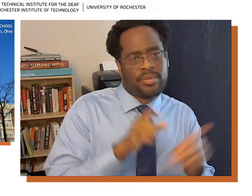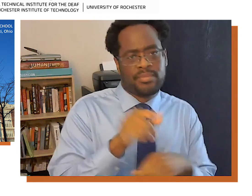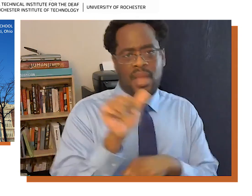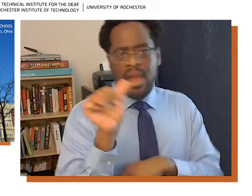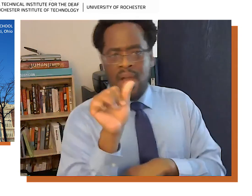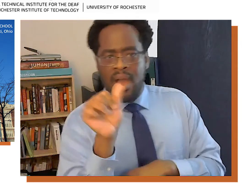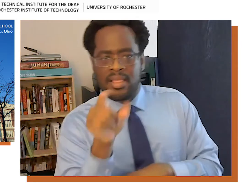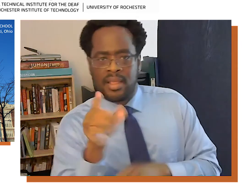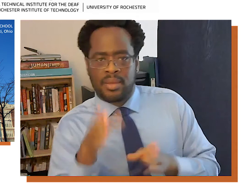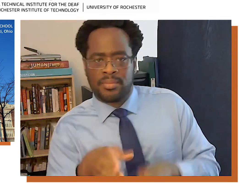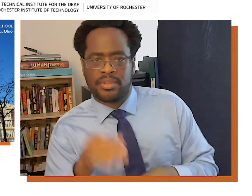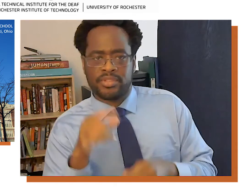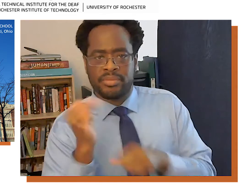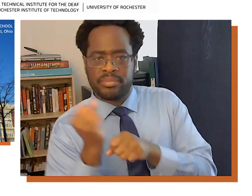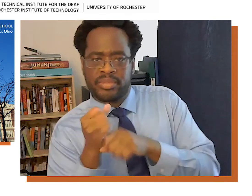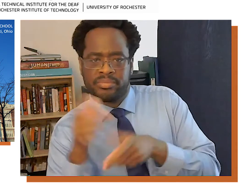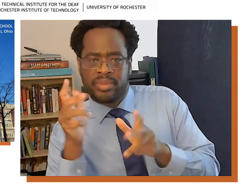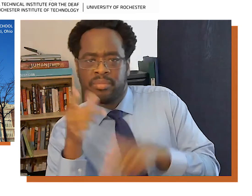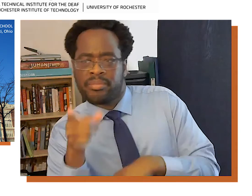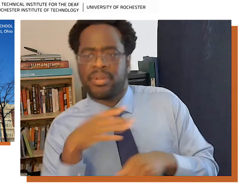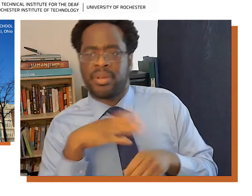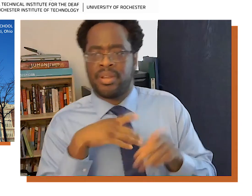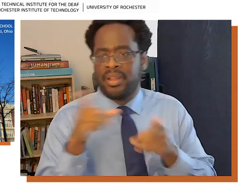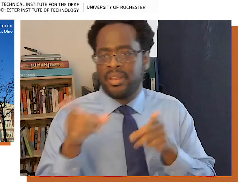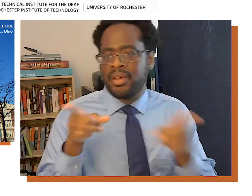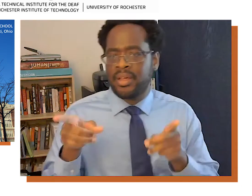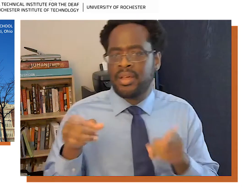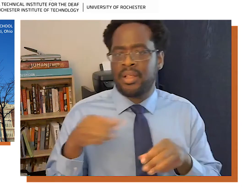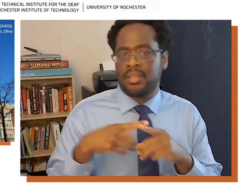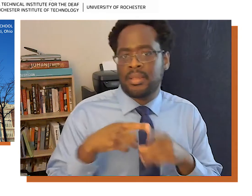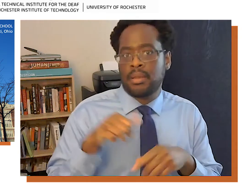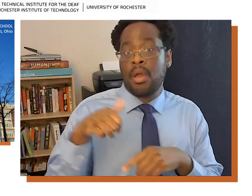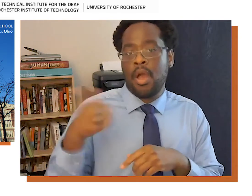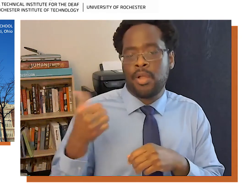there were popular people, there were athletic people, there were sports people,